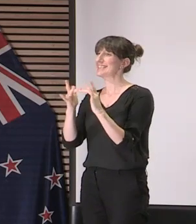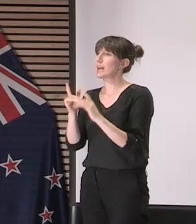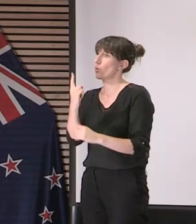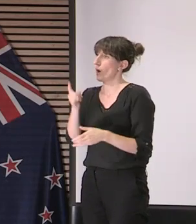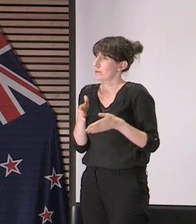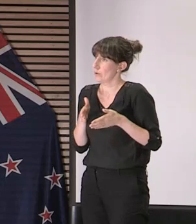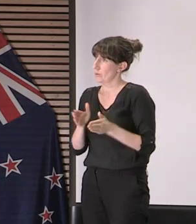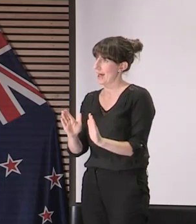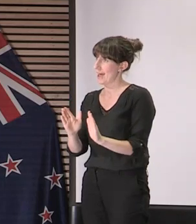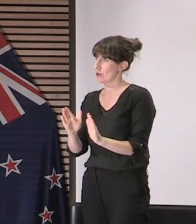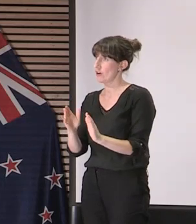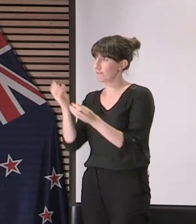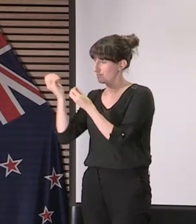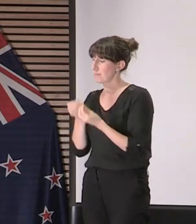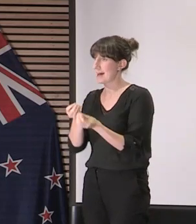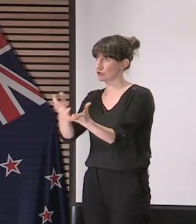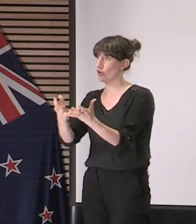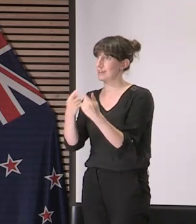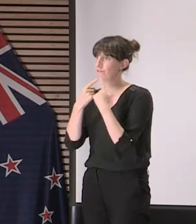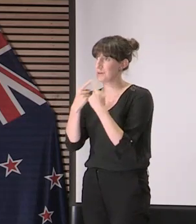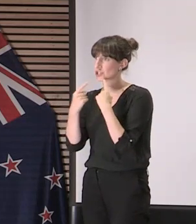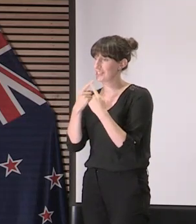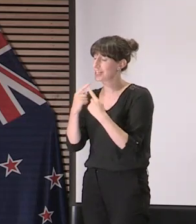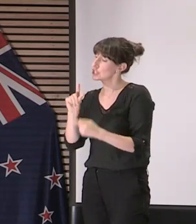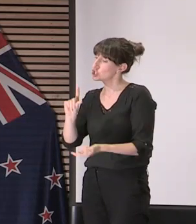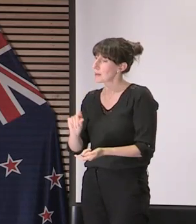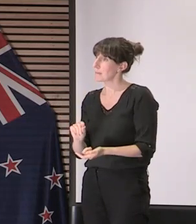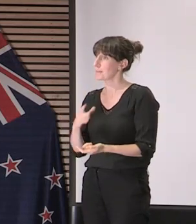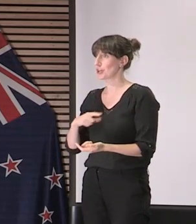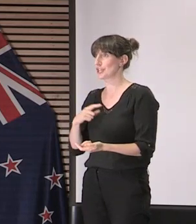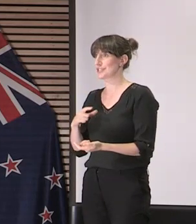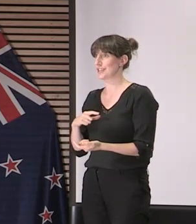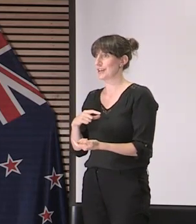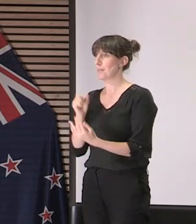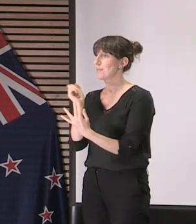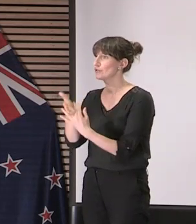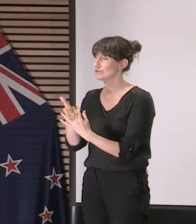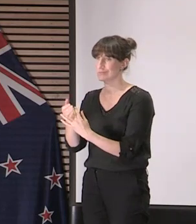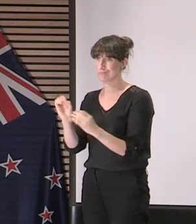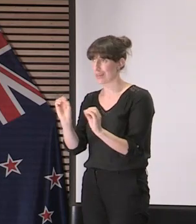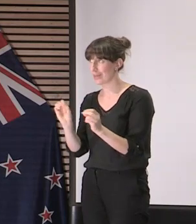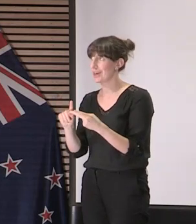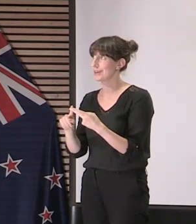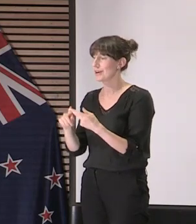Ultimately, the internet is simply a tool. It's a way of